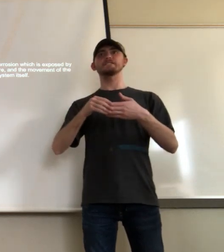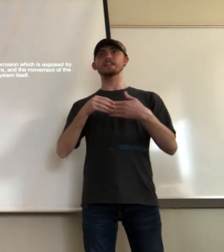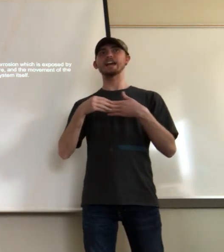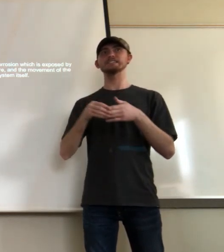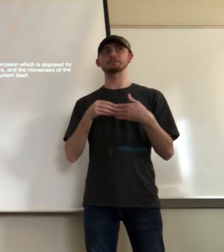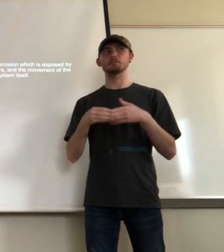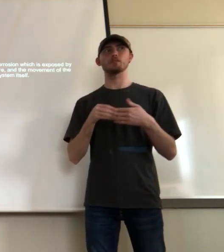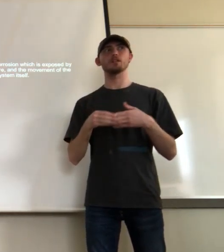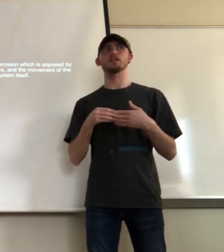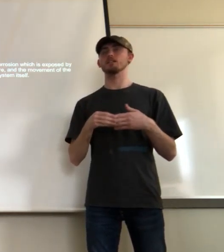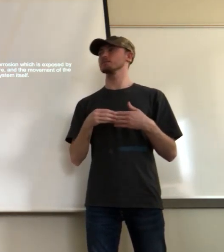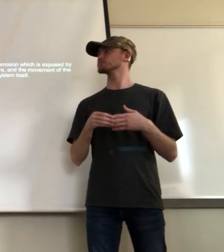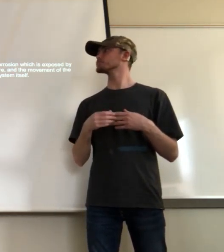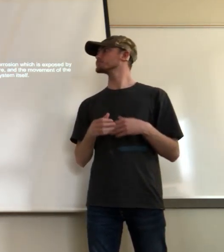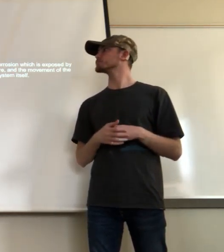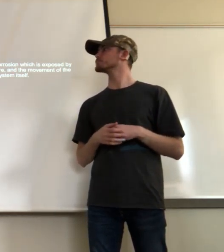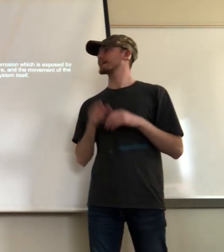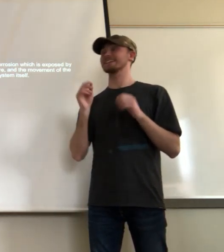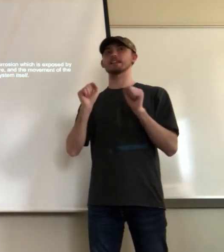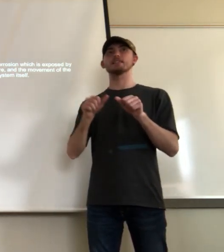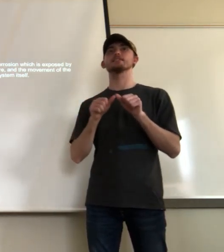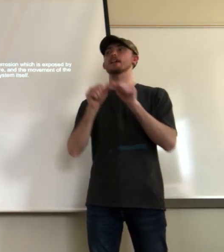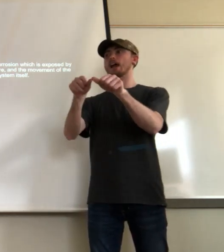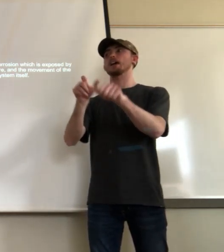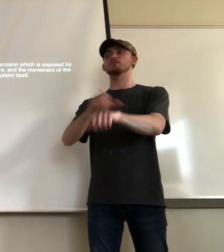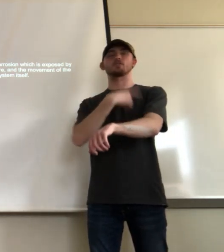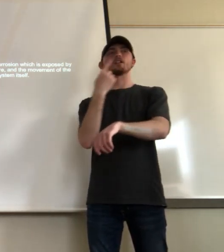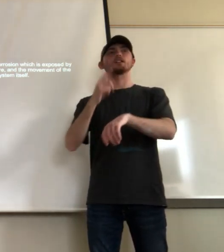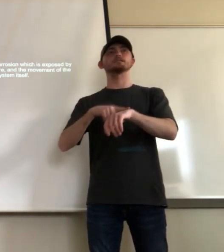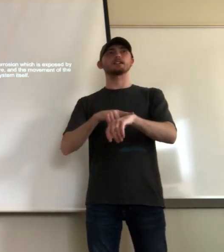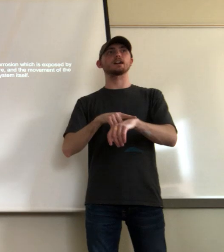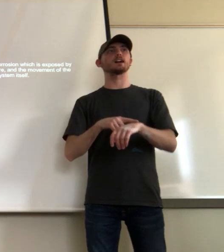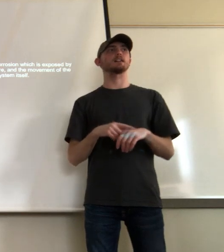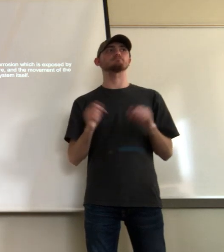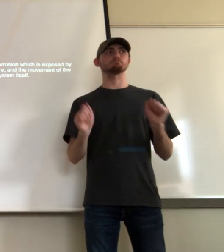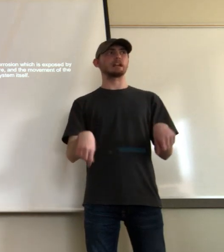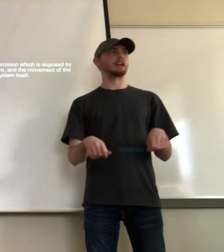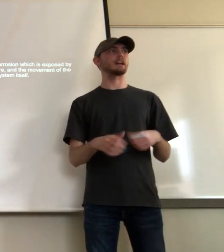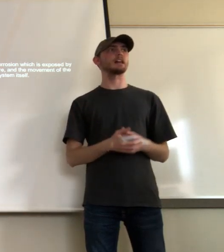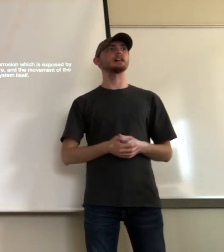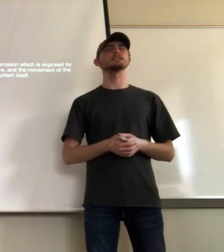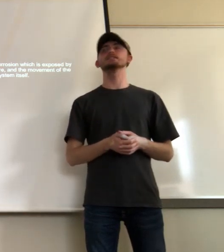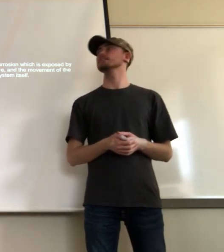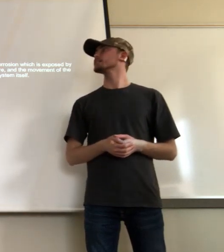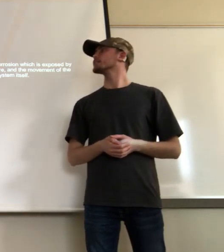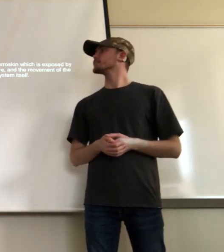It is used a lot today to build a skyscraper for example.